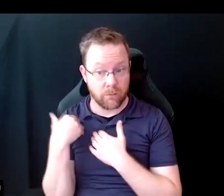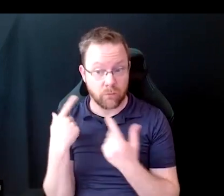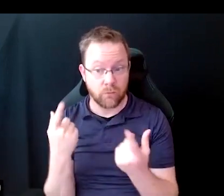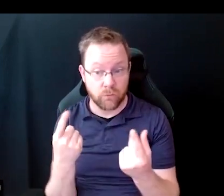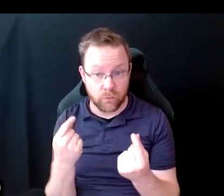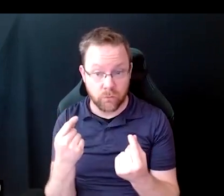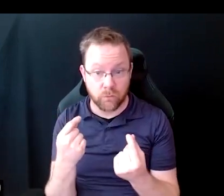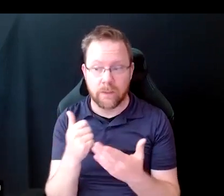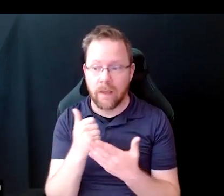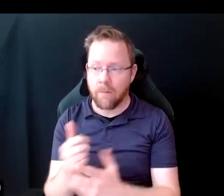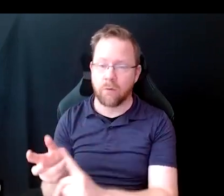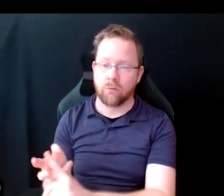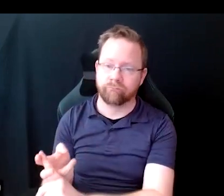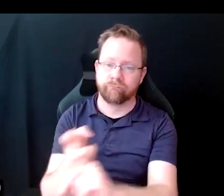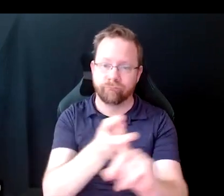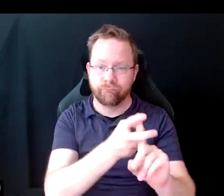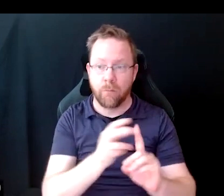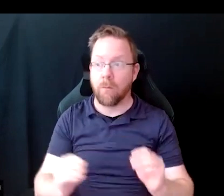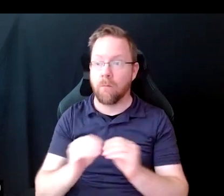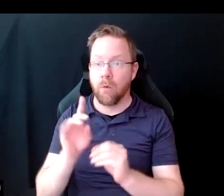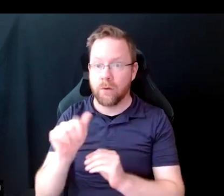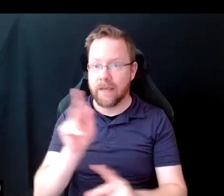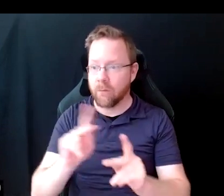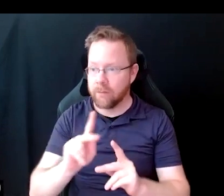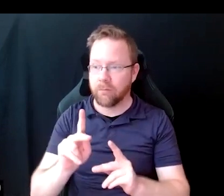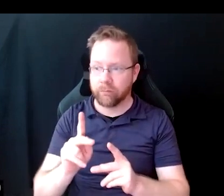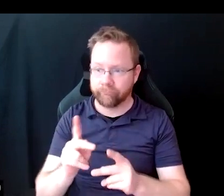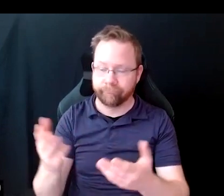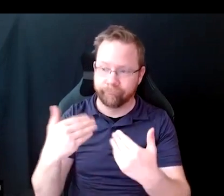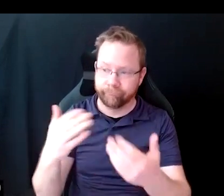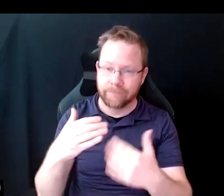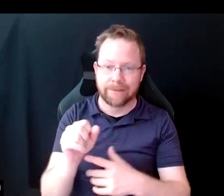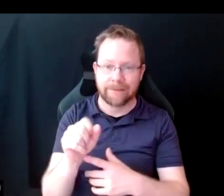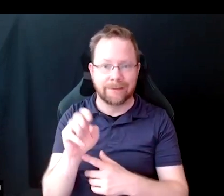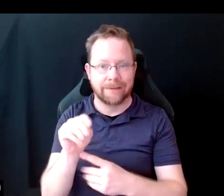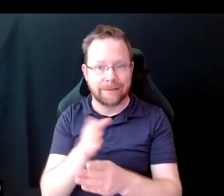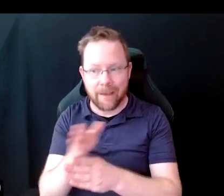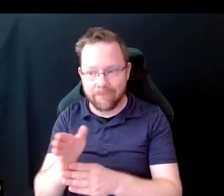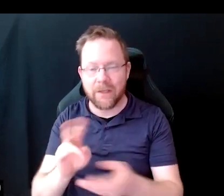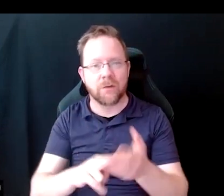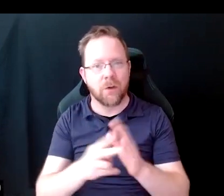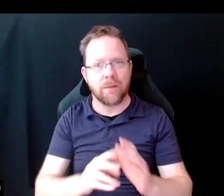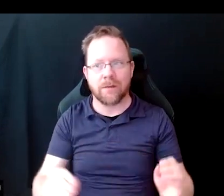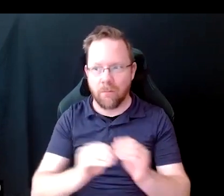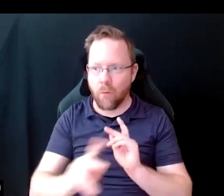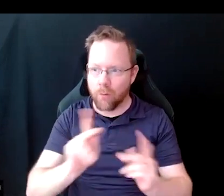to recruit more disabled people into the STEM fields so that there are more disabled people ready to take on those leadership roles.